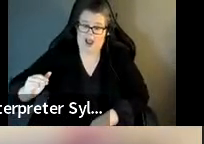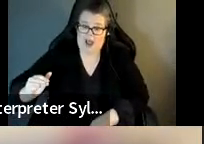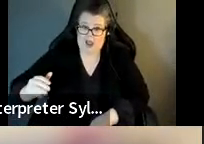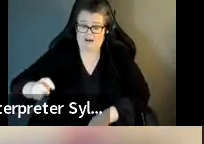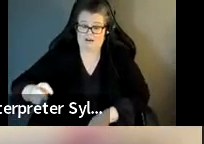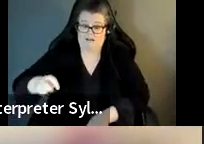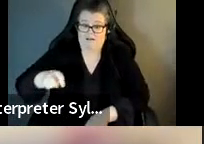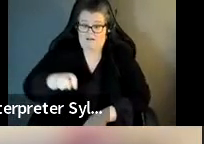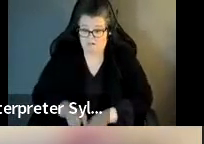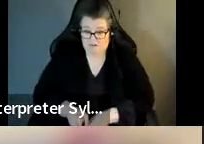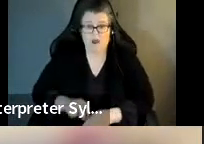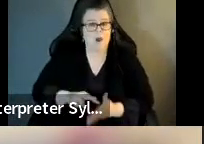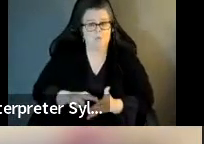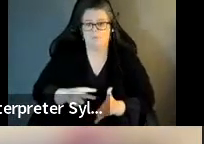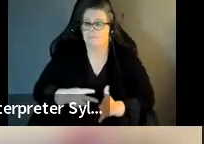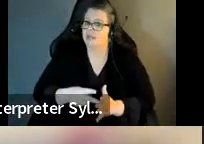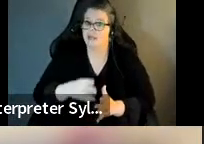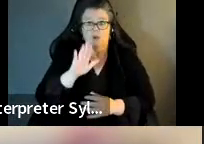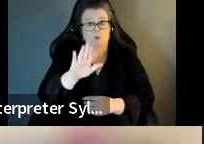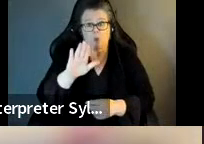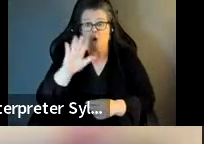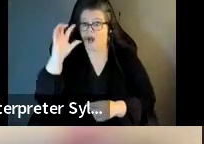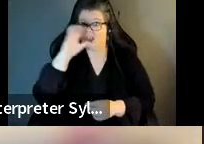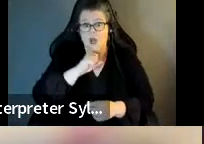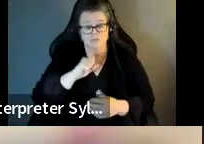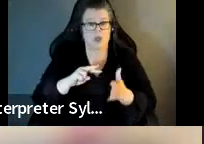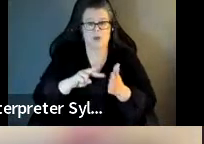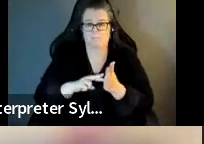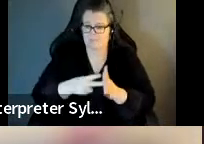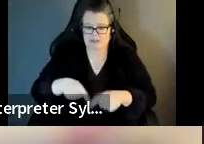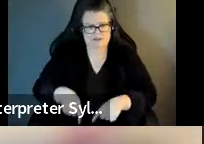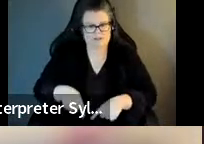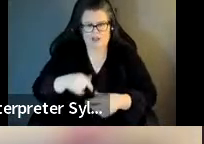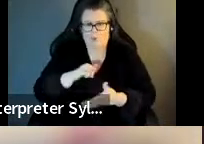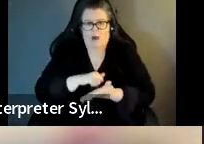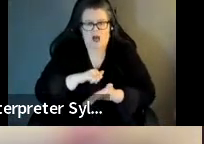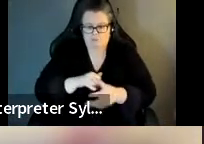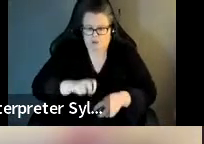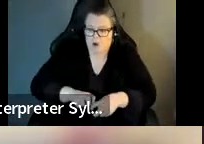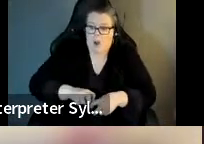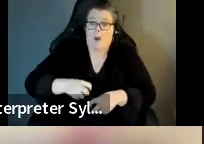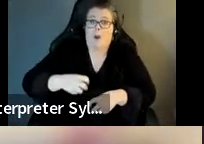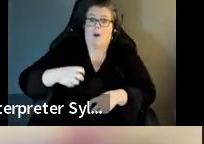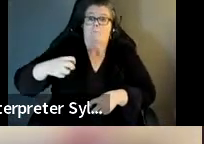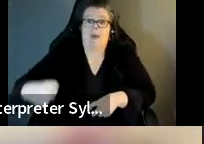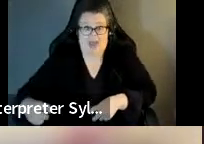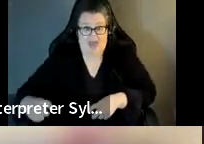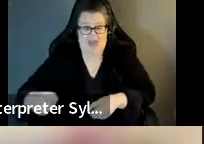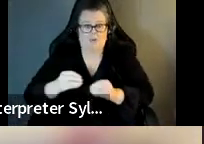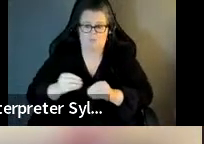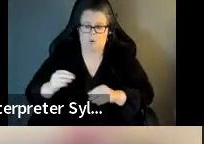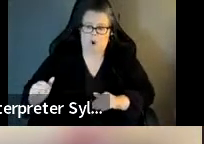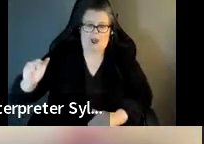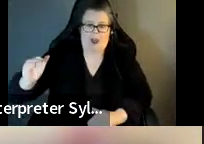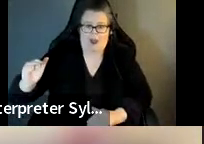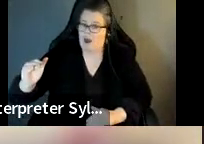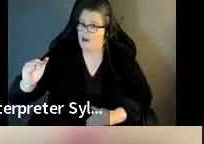because he cannot transfer to a higher surface, but we know this is not the case. Individuals with disabilities do this every day.